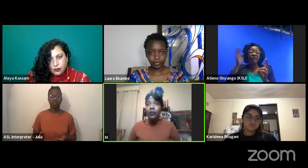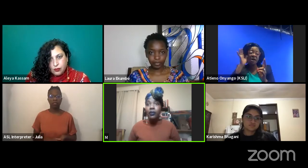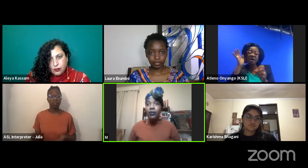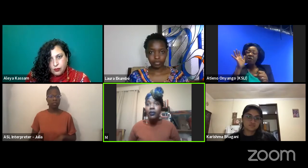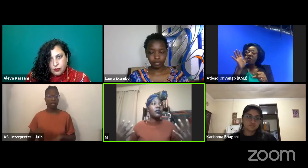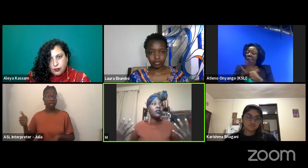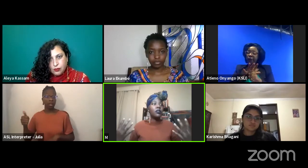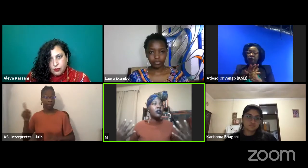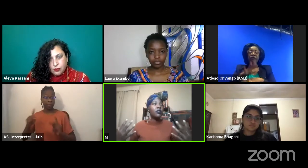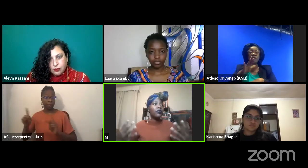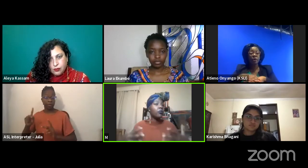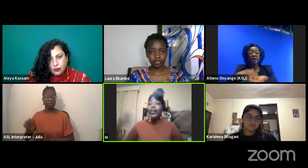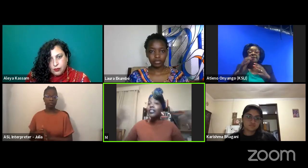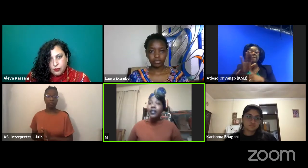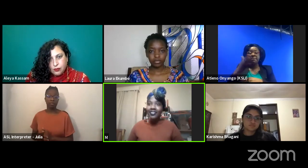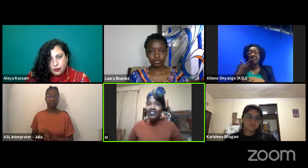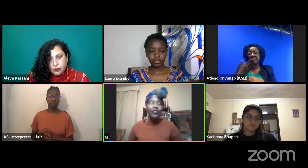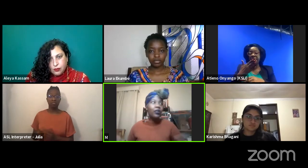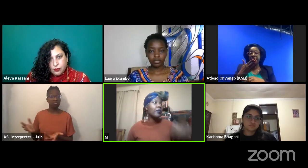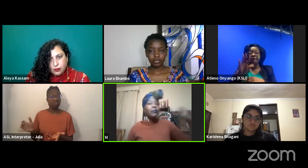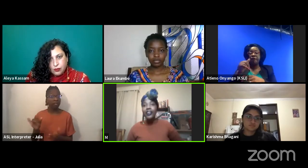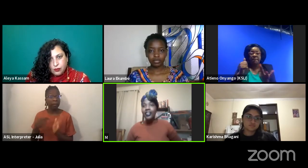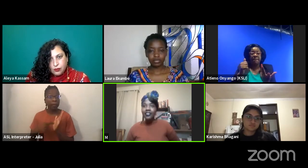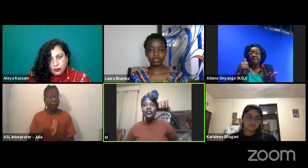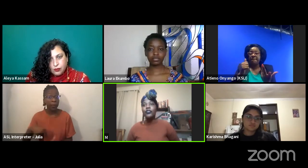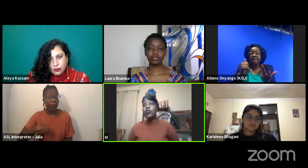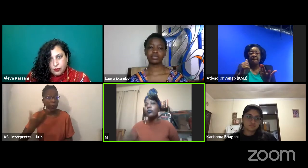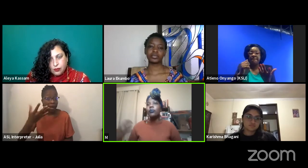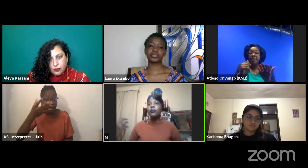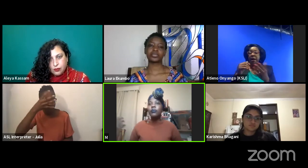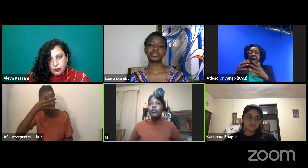from white men, from Americans from...